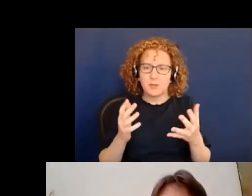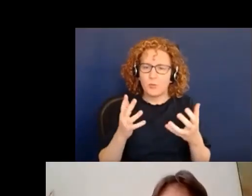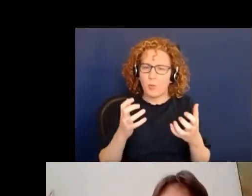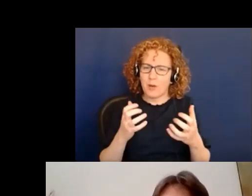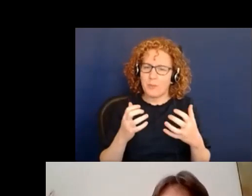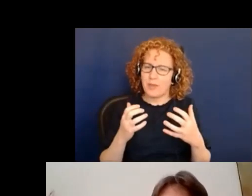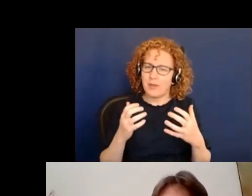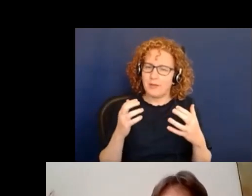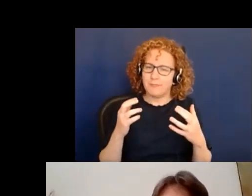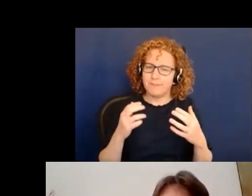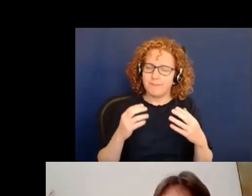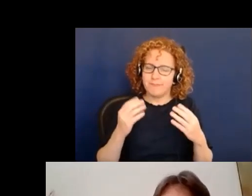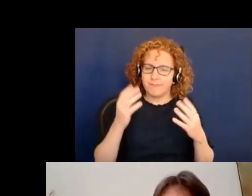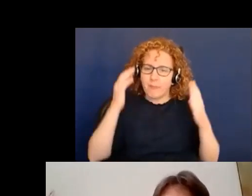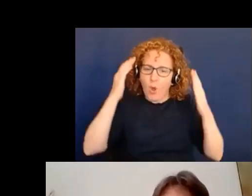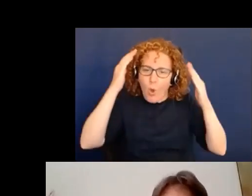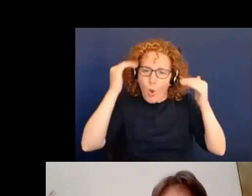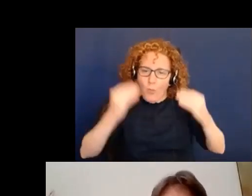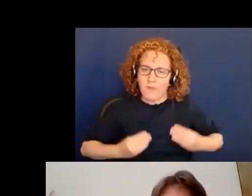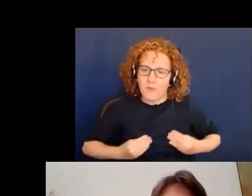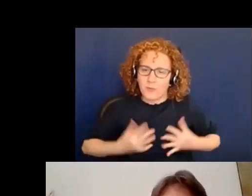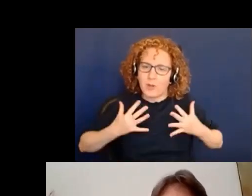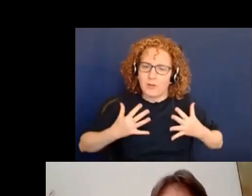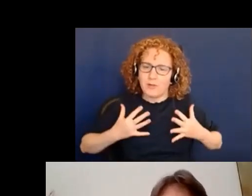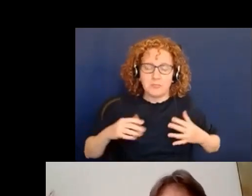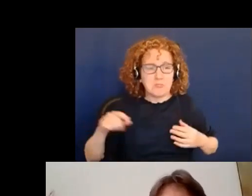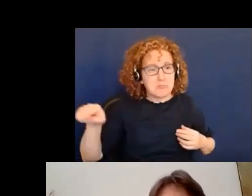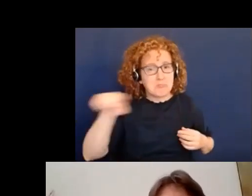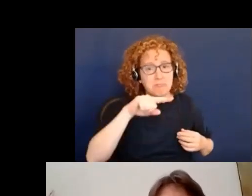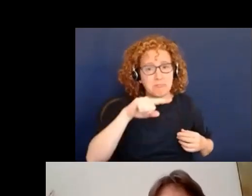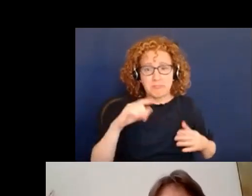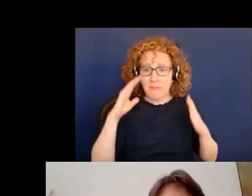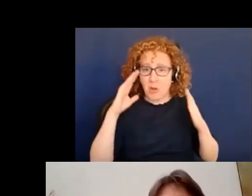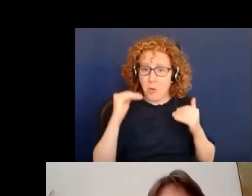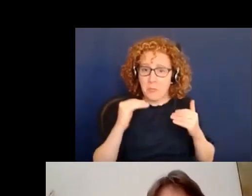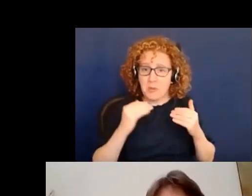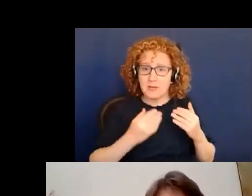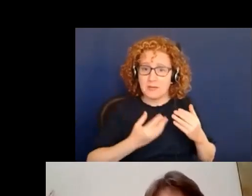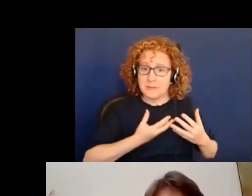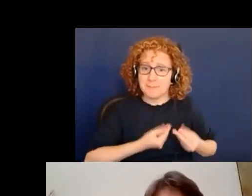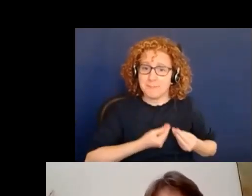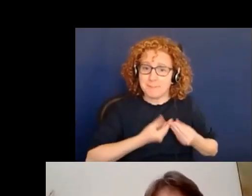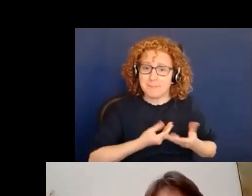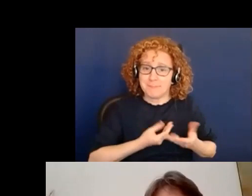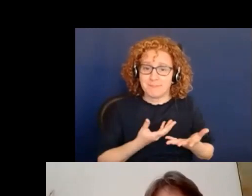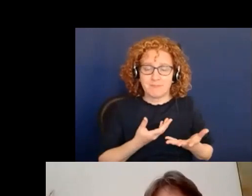and you know there's a lot of hope out there and patient creative and advocate as we can and i just